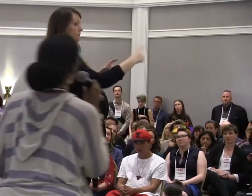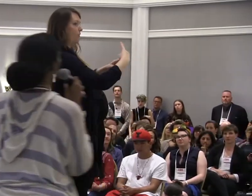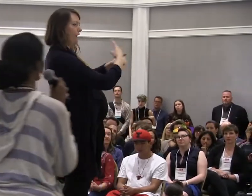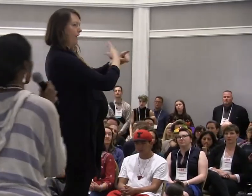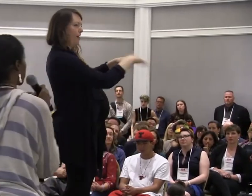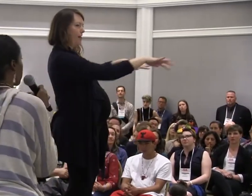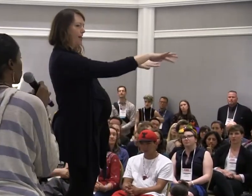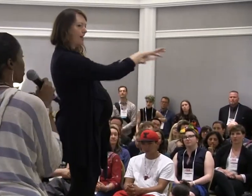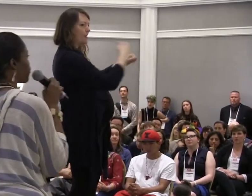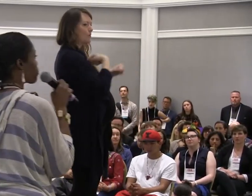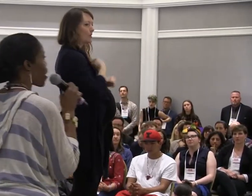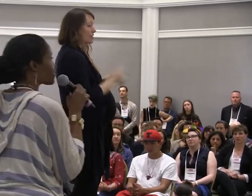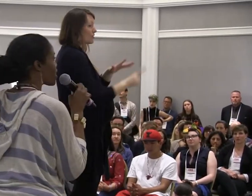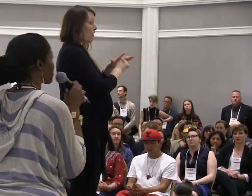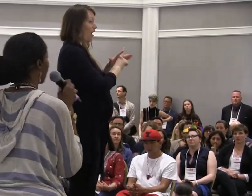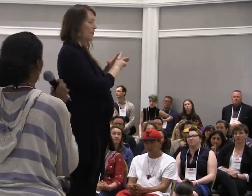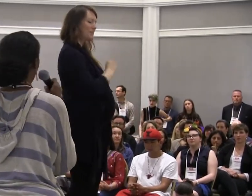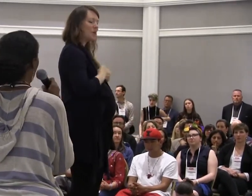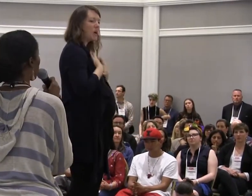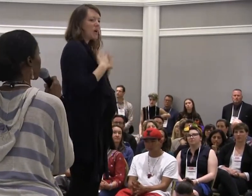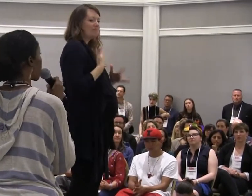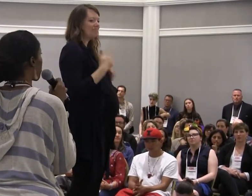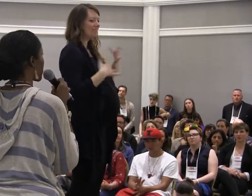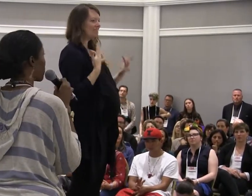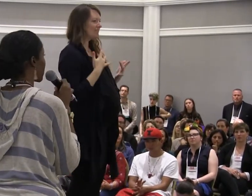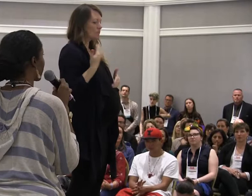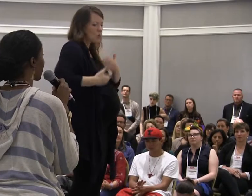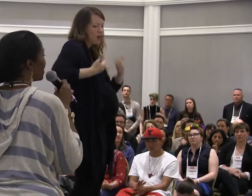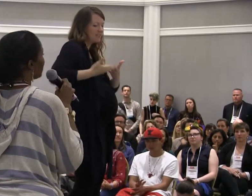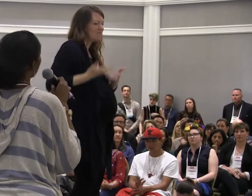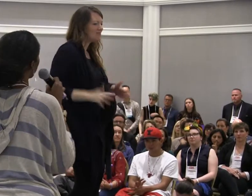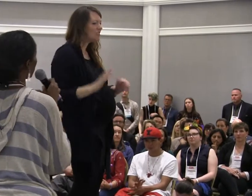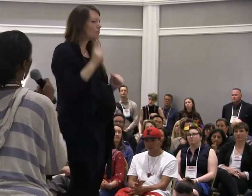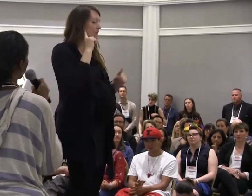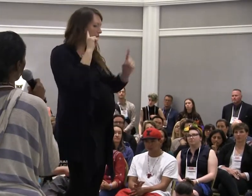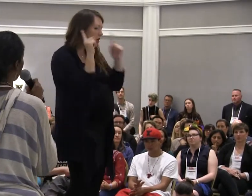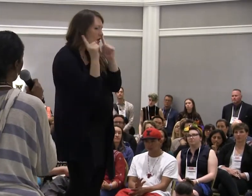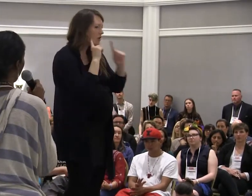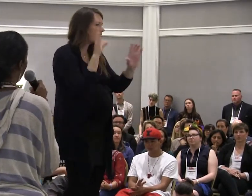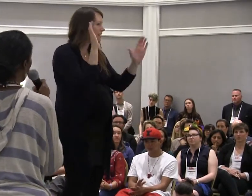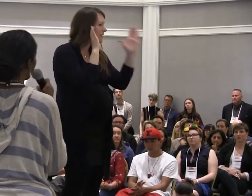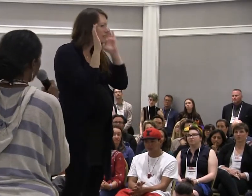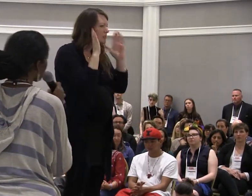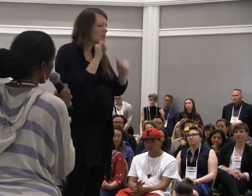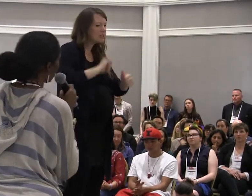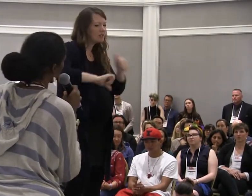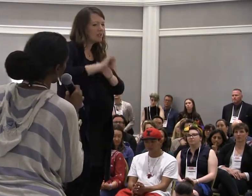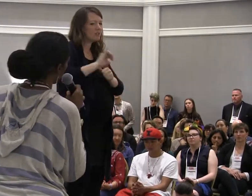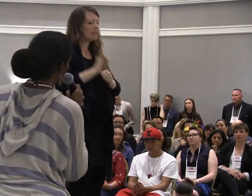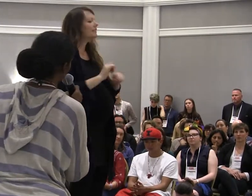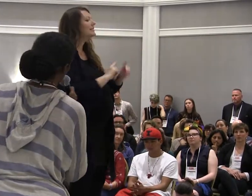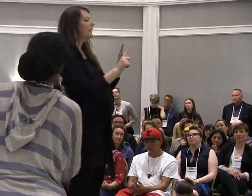We are joyful, we have process, we have heard, we have listened. It is a different conversation that gets below the surface.